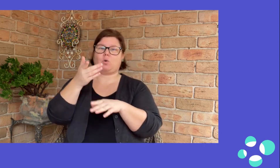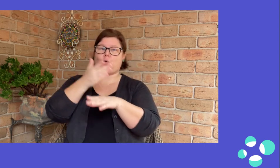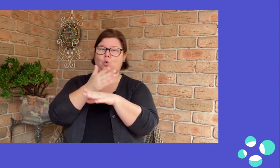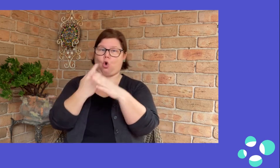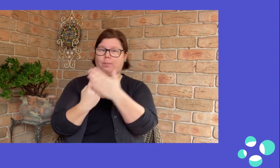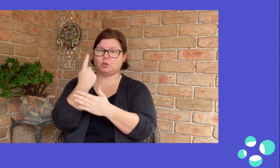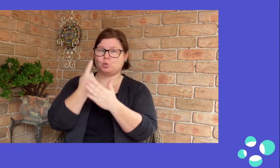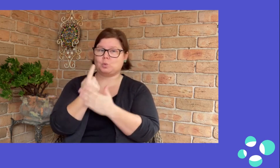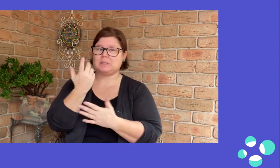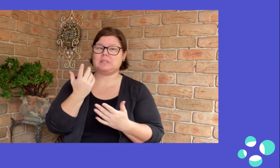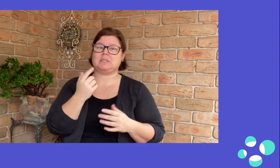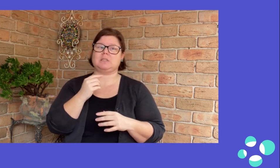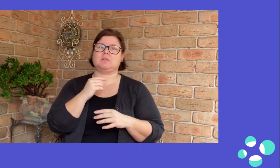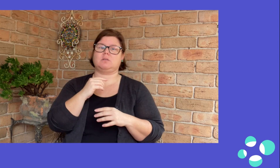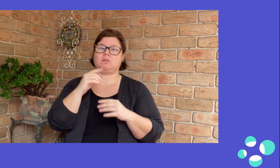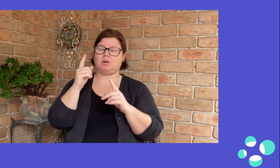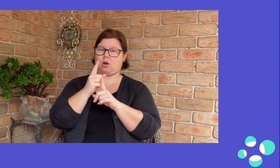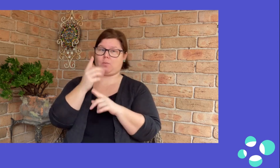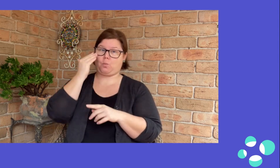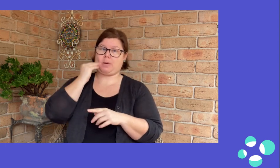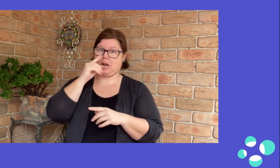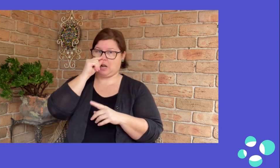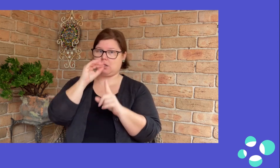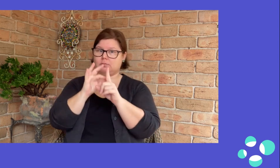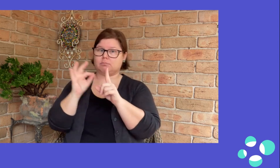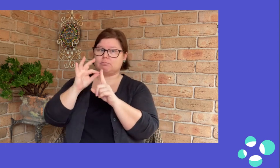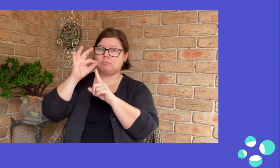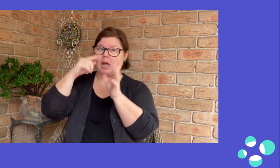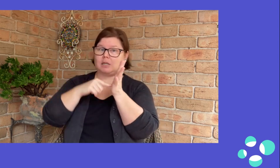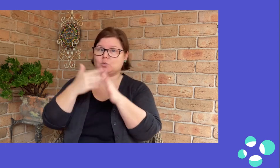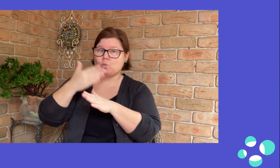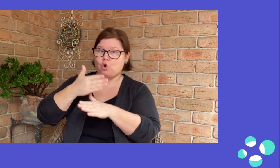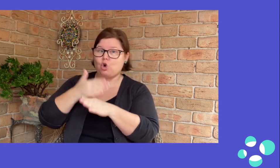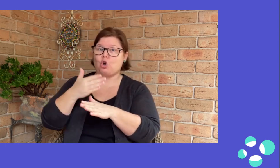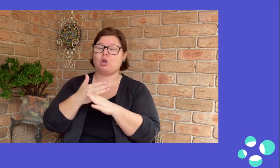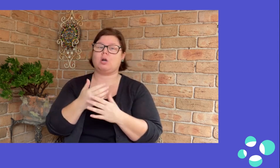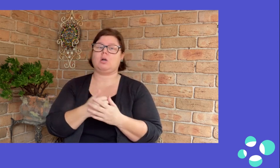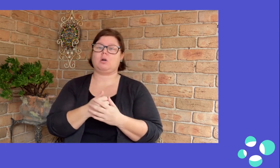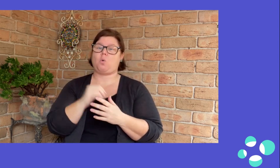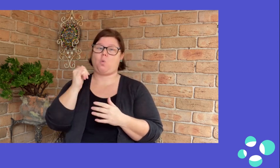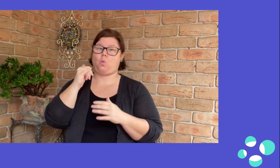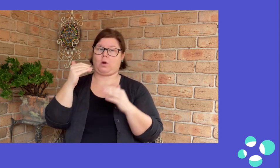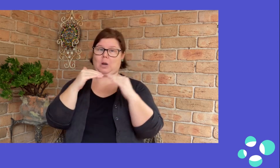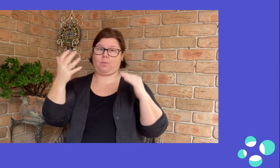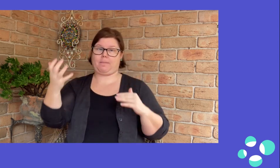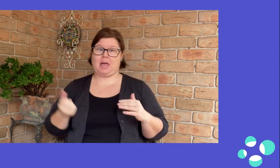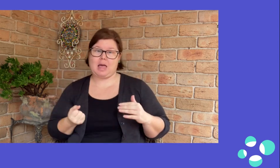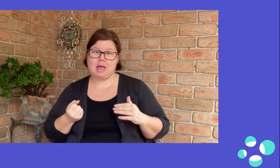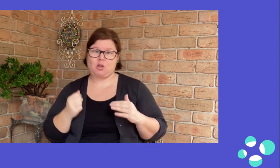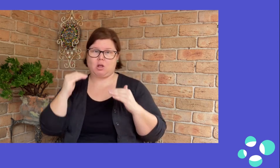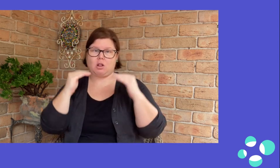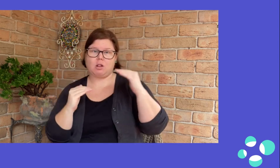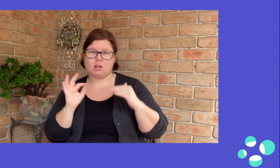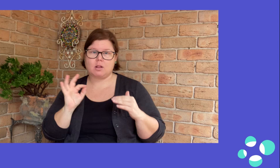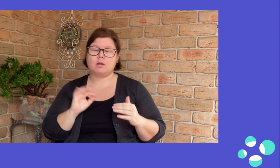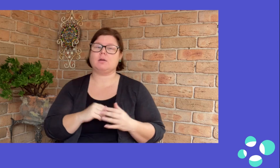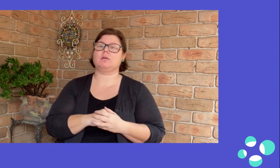Looking for work opportunities where women have an opportunity to get promotion at work or get equal pay,